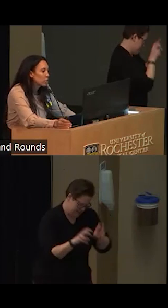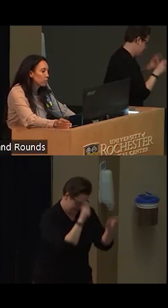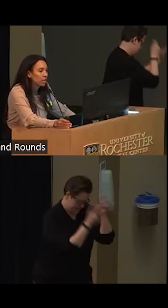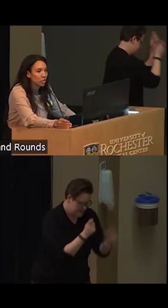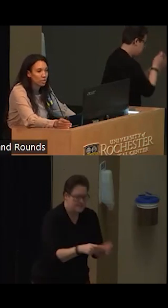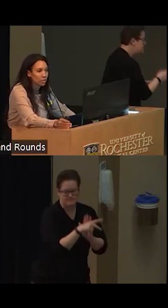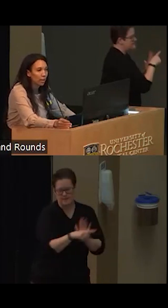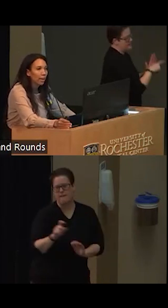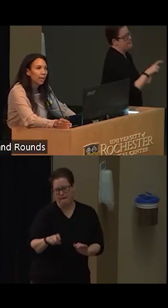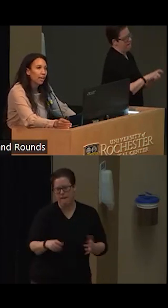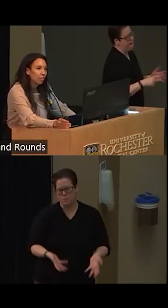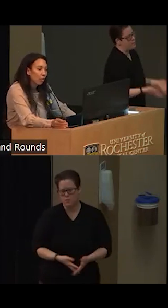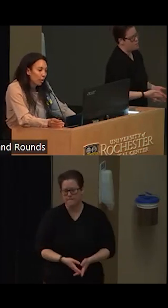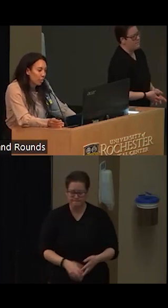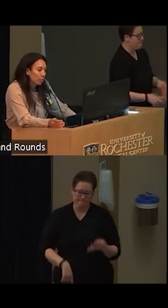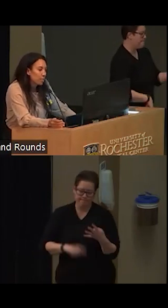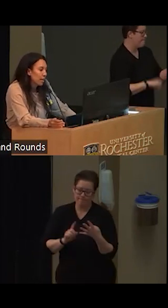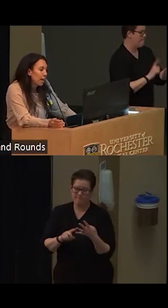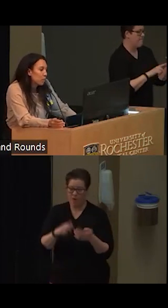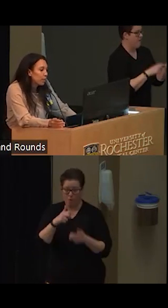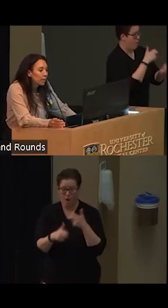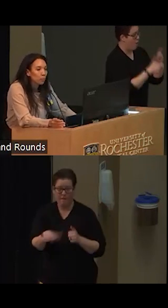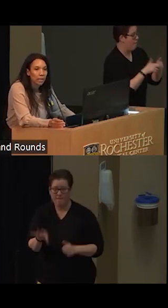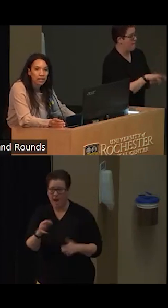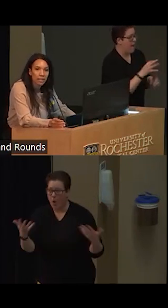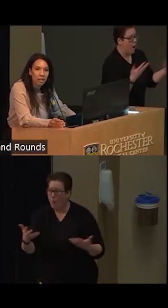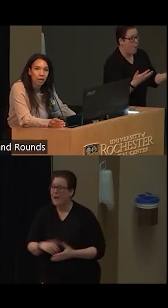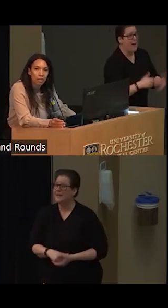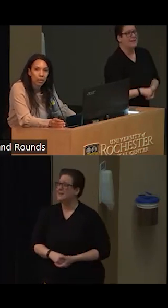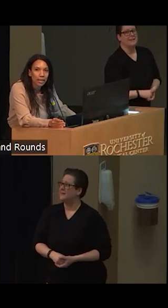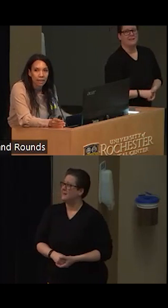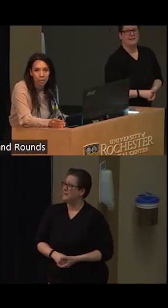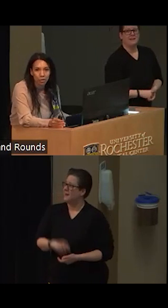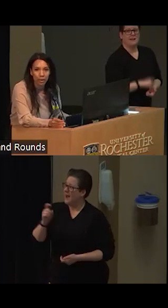make some changes in the fourth was that really we need to think about the training that we're doing